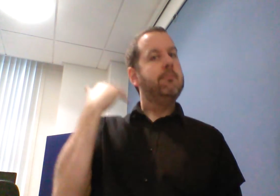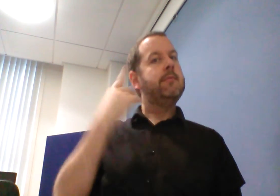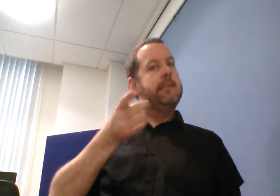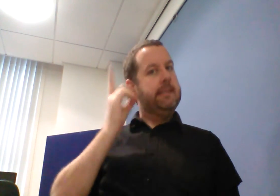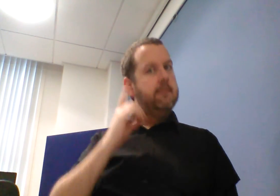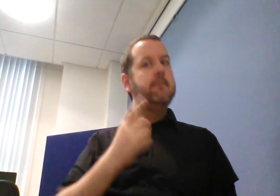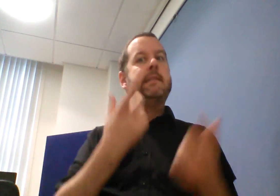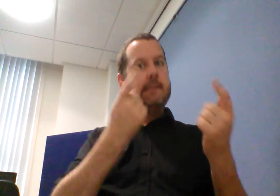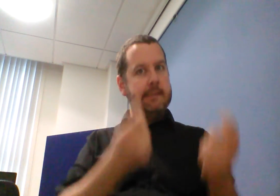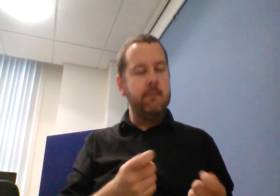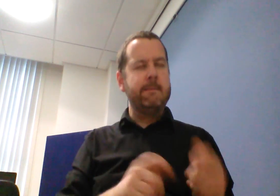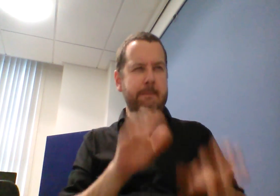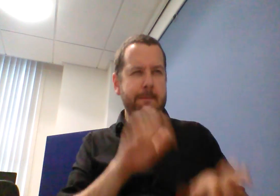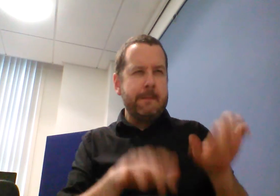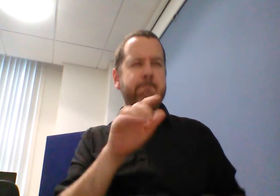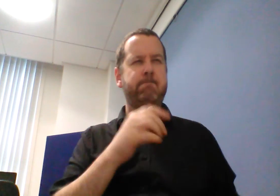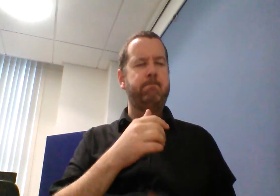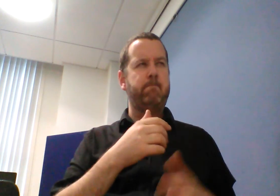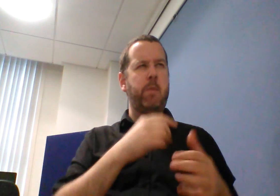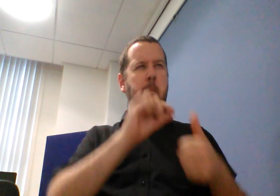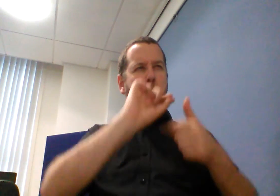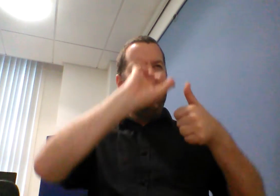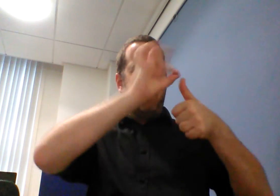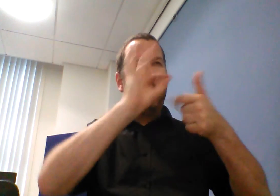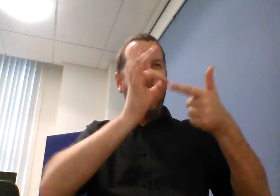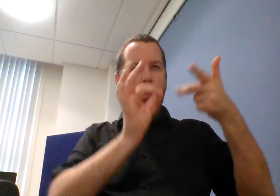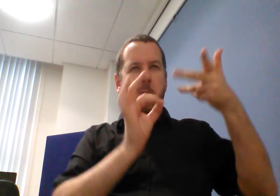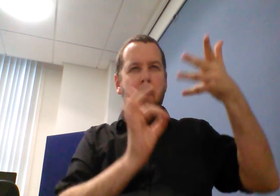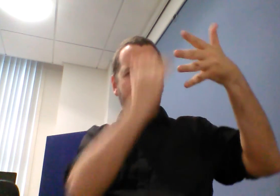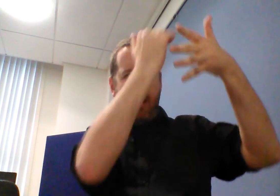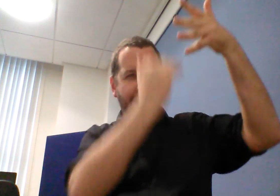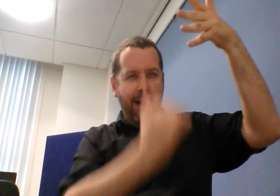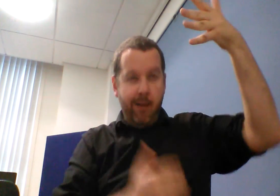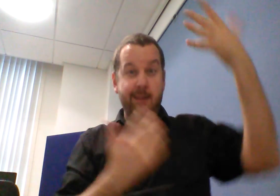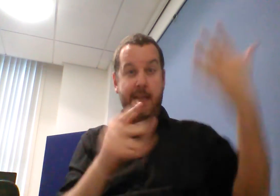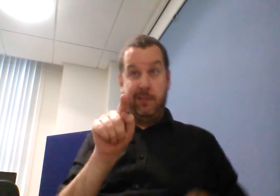Mind you I did sit down and make a list of all these points before recording the vlog;